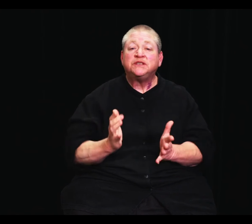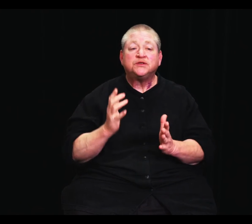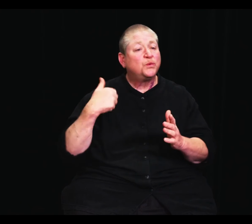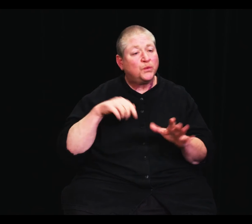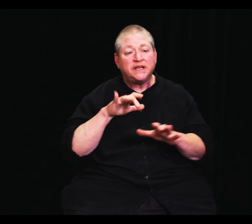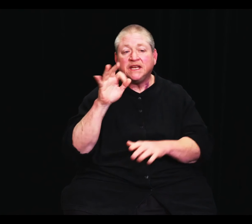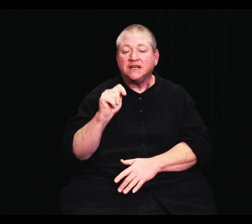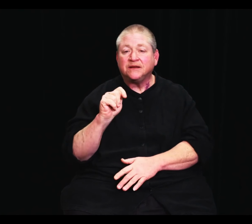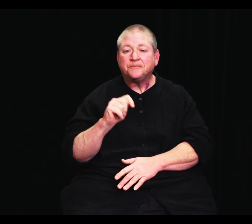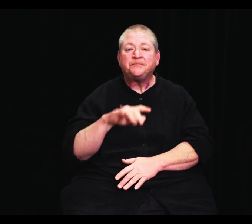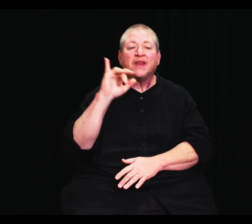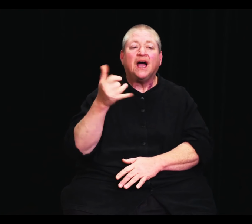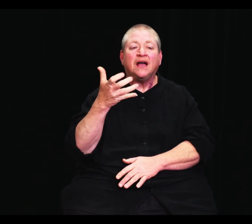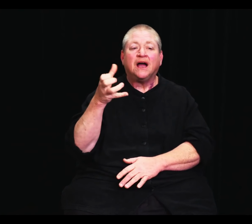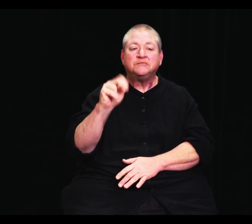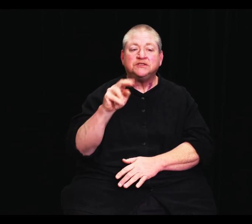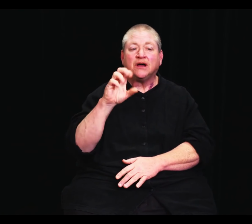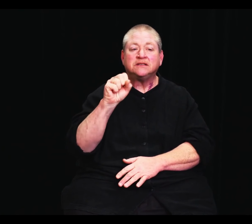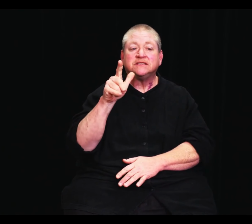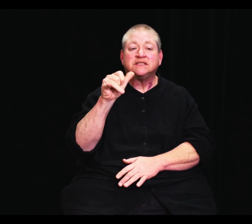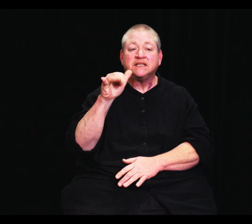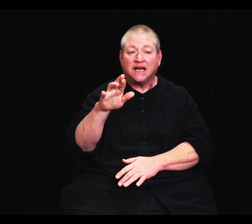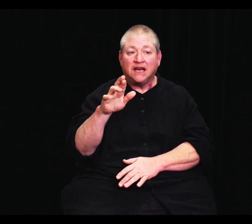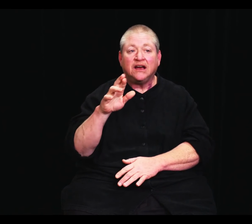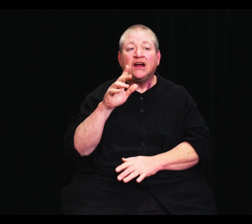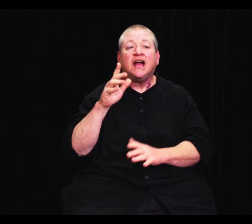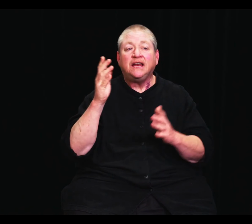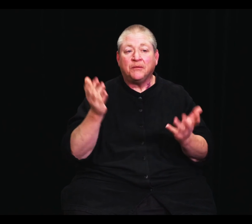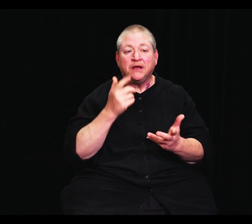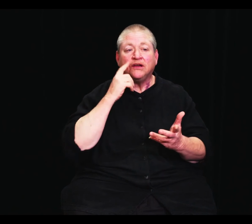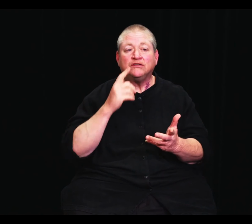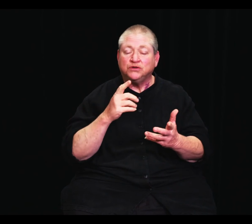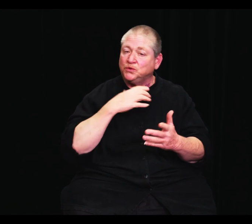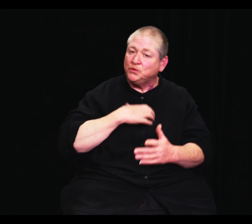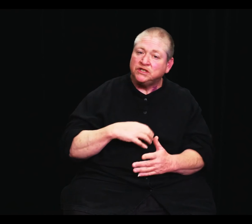This Karl Truong from Newcastle. To all 2020 graduates, we did it!